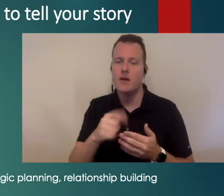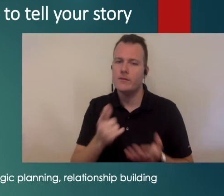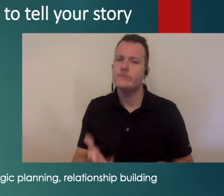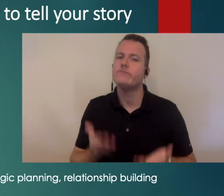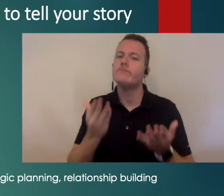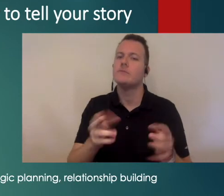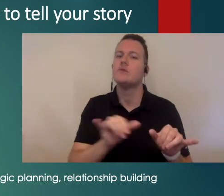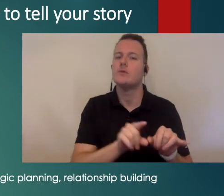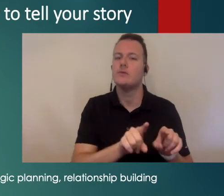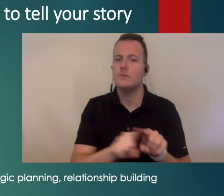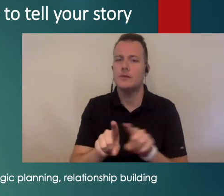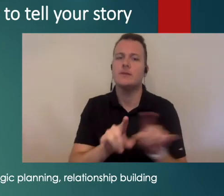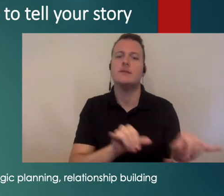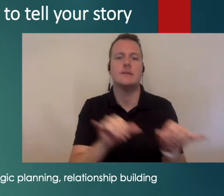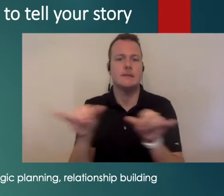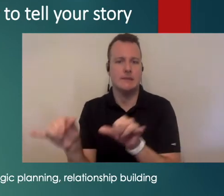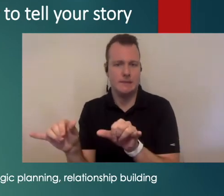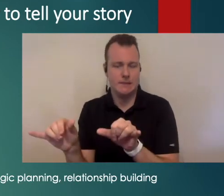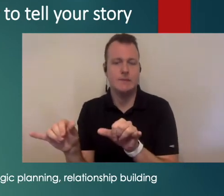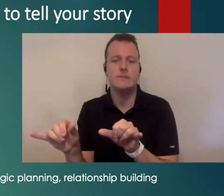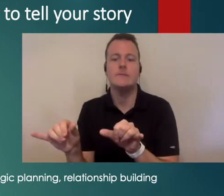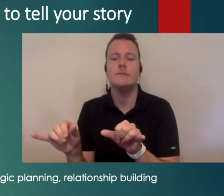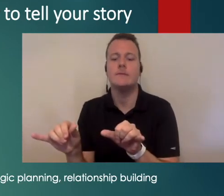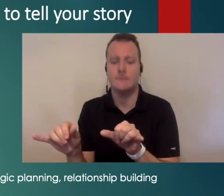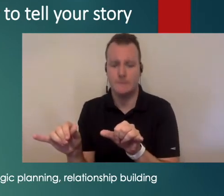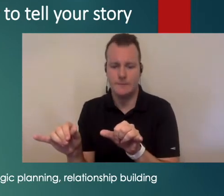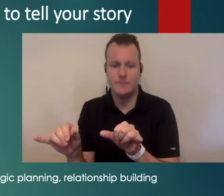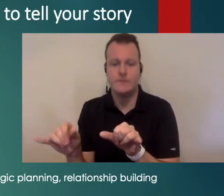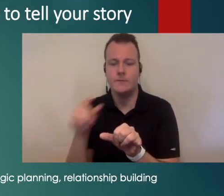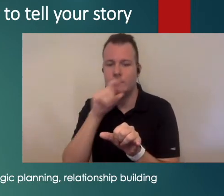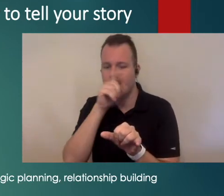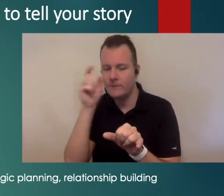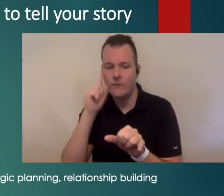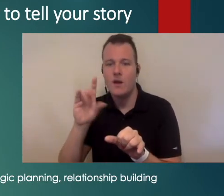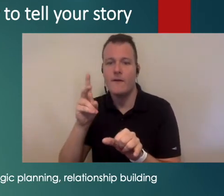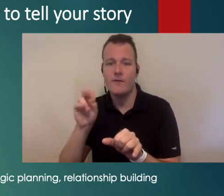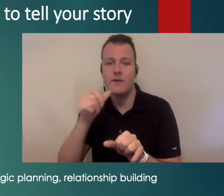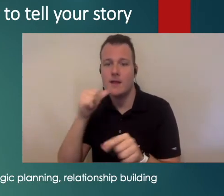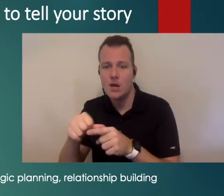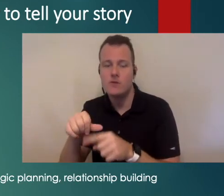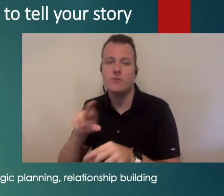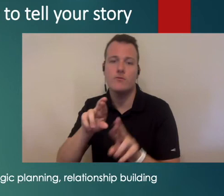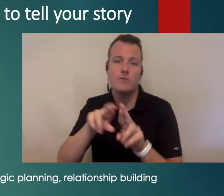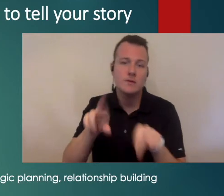use that same type of header and/or footer on your cover letter so that if